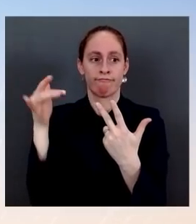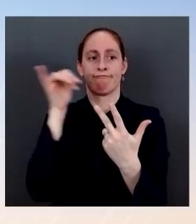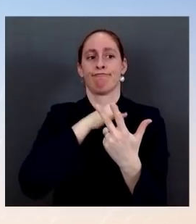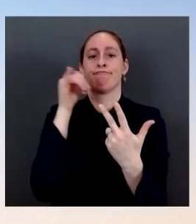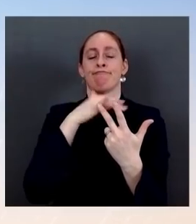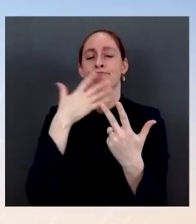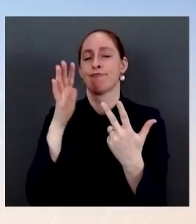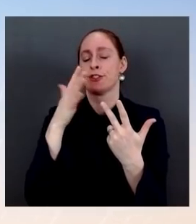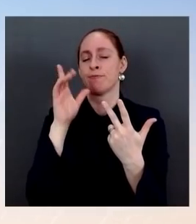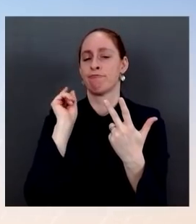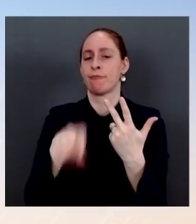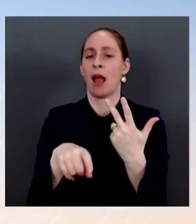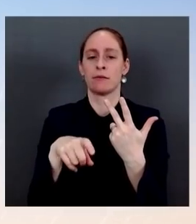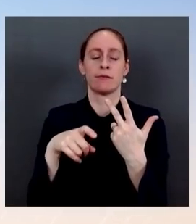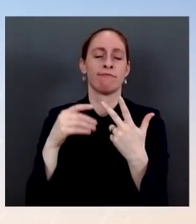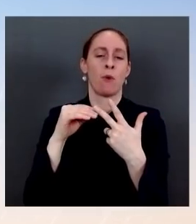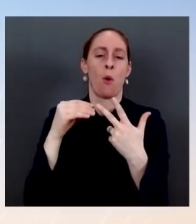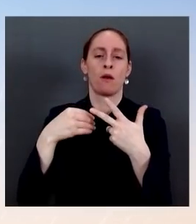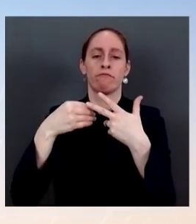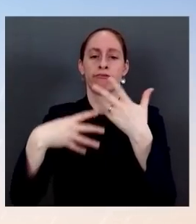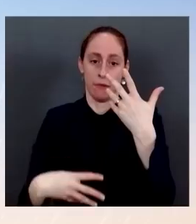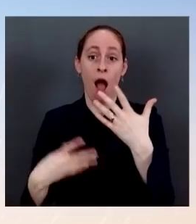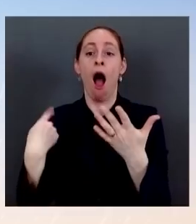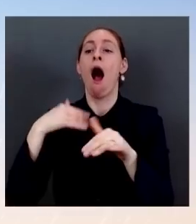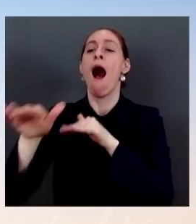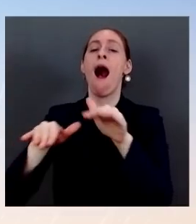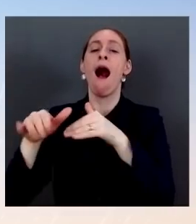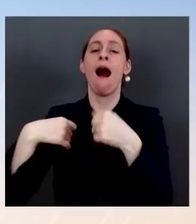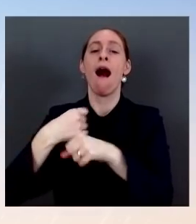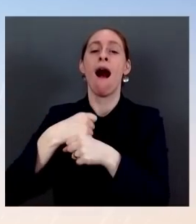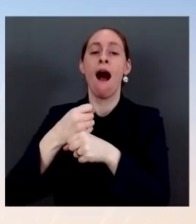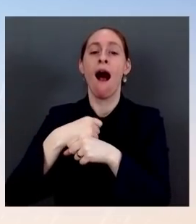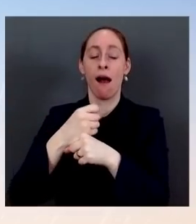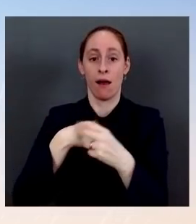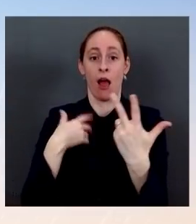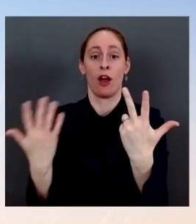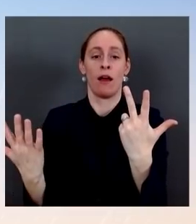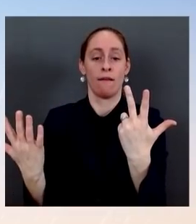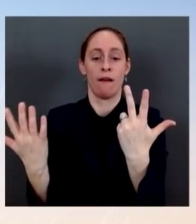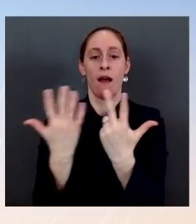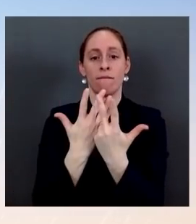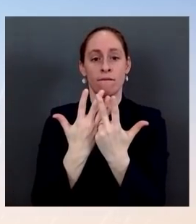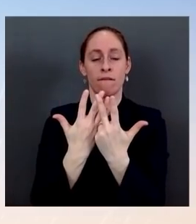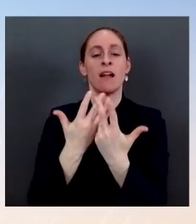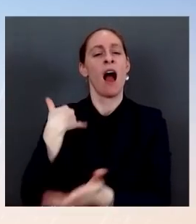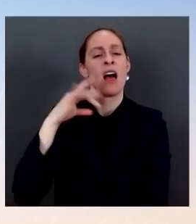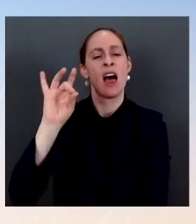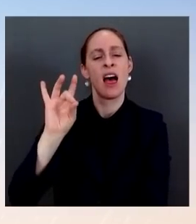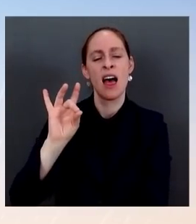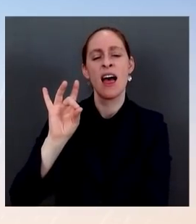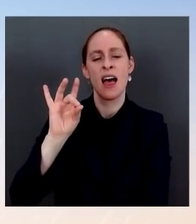that we're ordering now. The Press: Bigger picture here, on Omicron: You know, the President acknowledged yesterday that perhaps the government's response